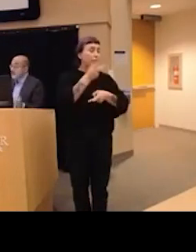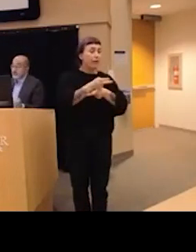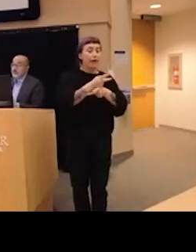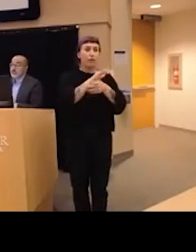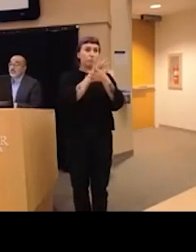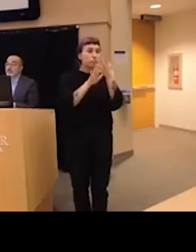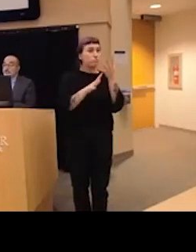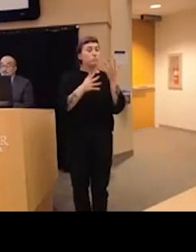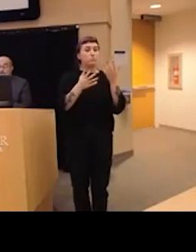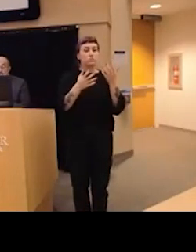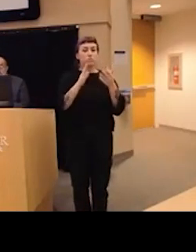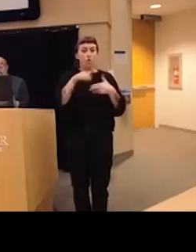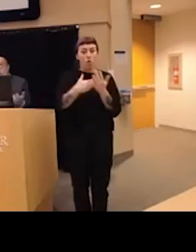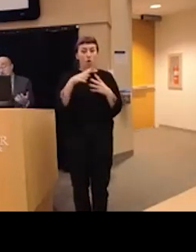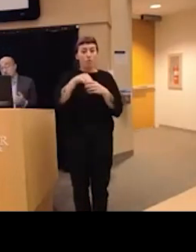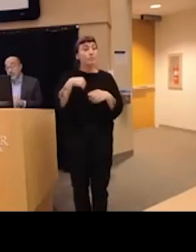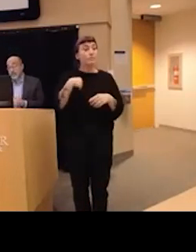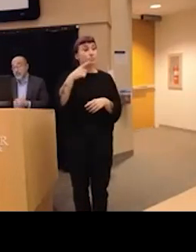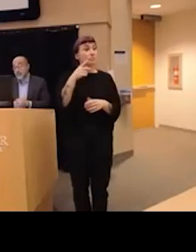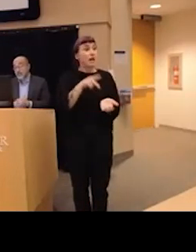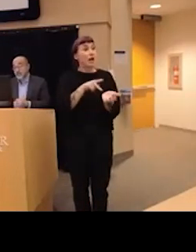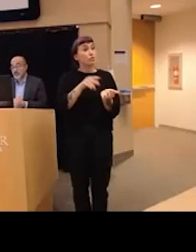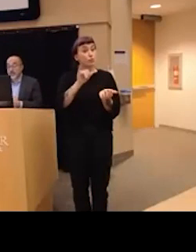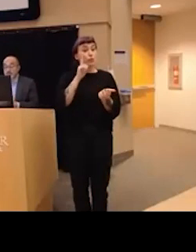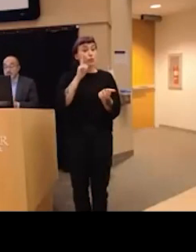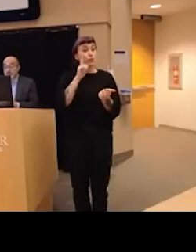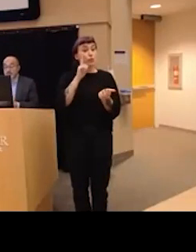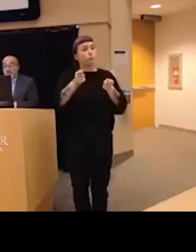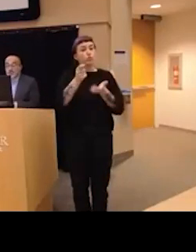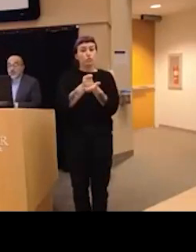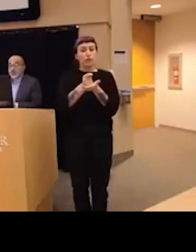all of those are really very much involved in Psychiatry as well in treating chronic pain so